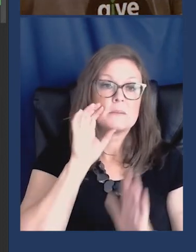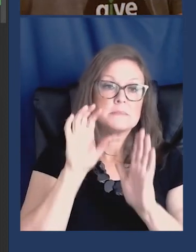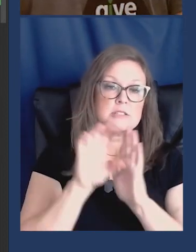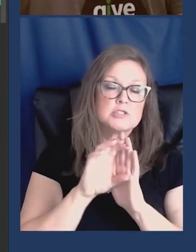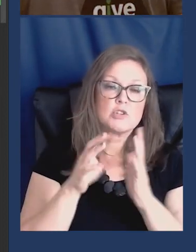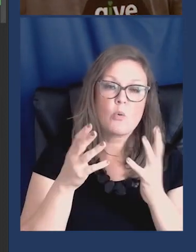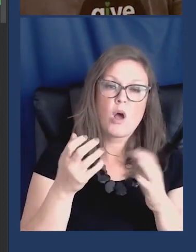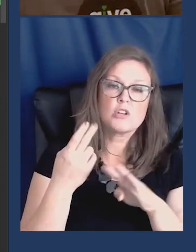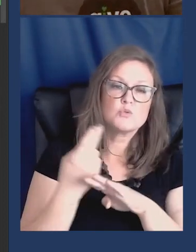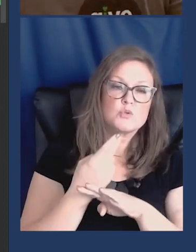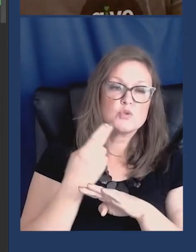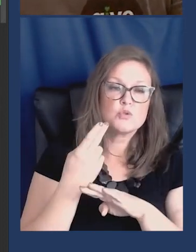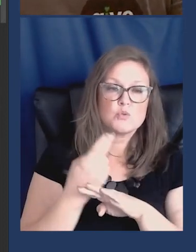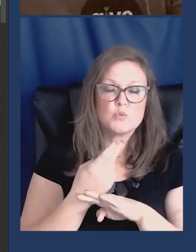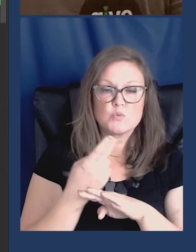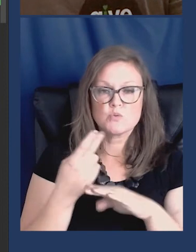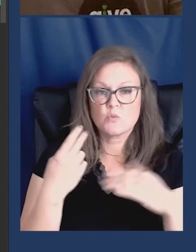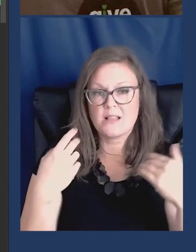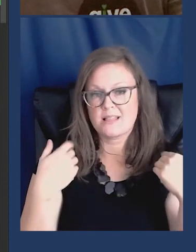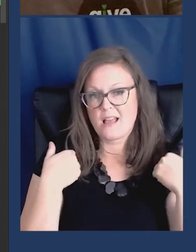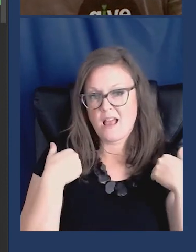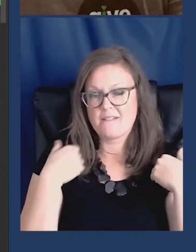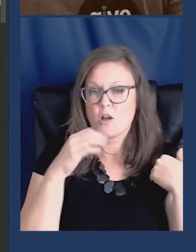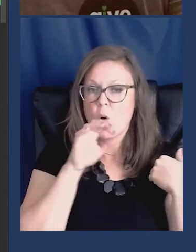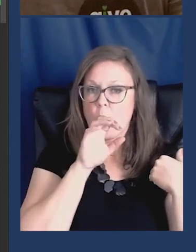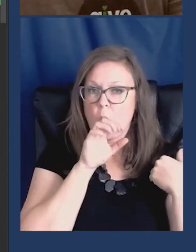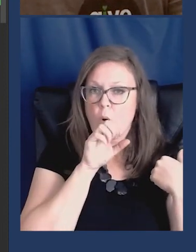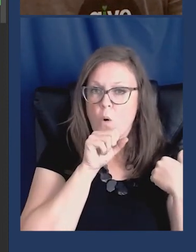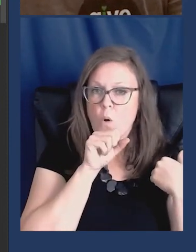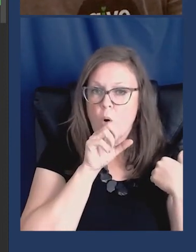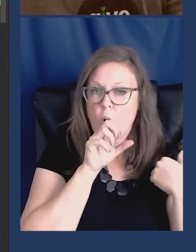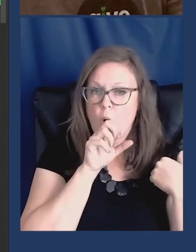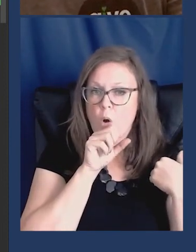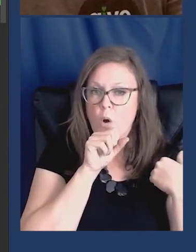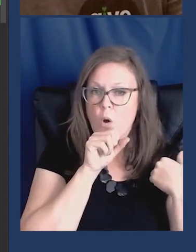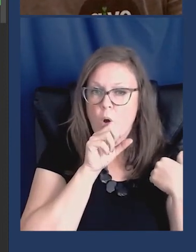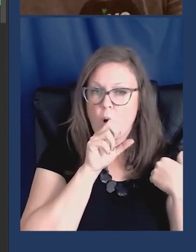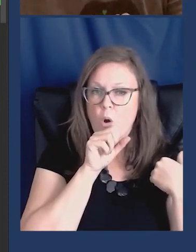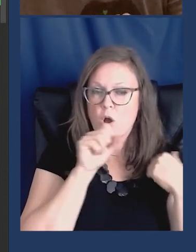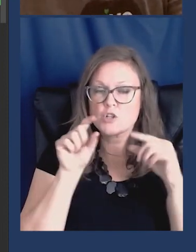There's an orange border that I'd like there. Use that.